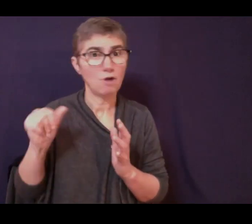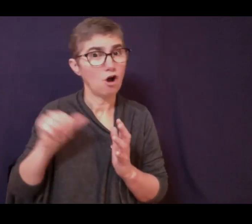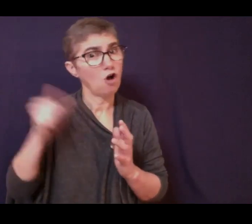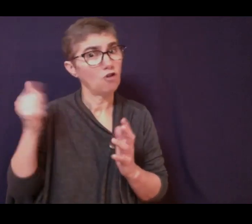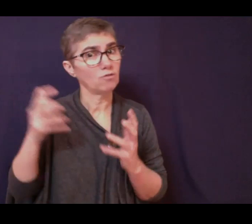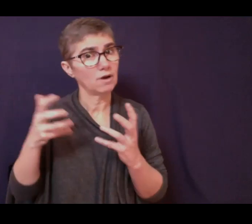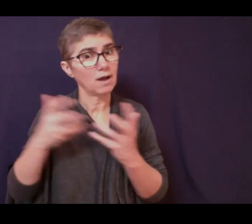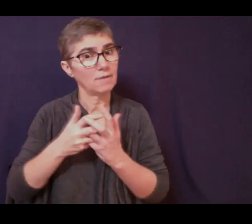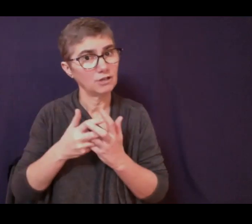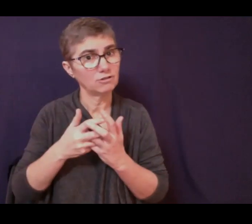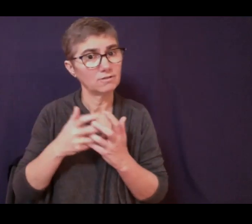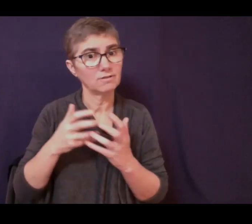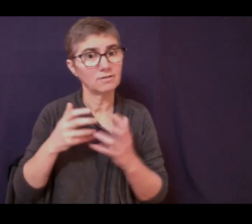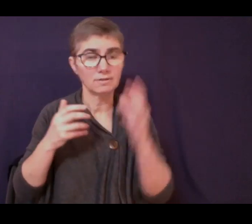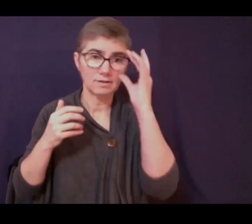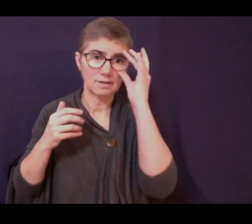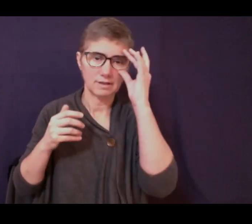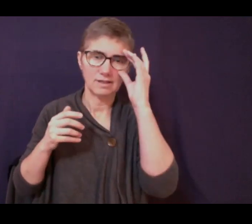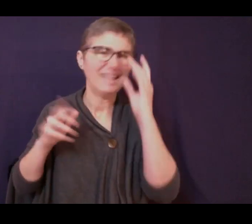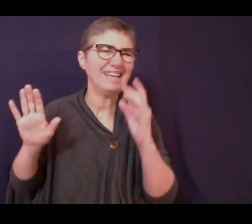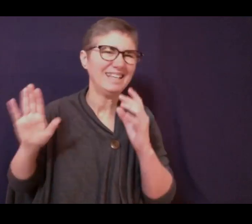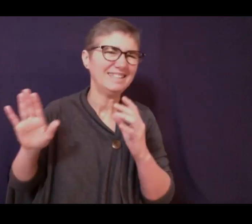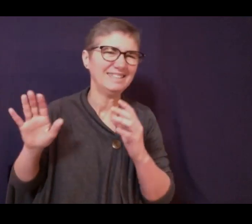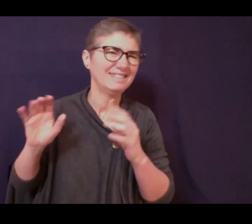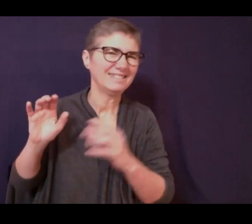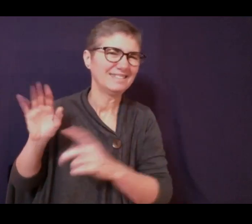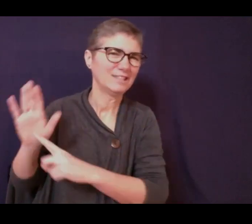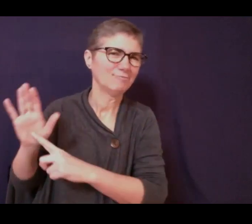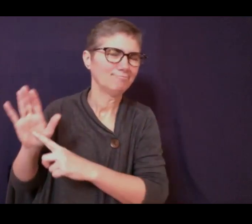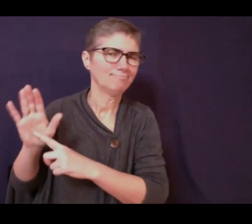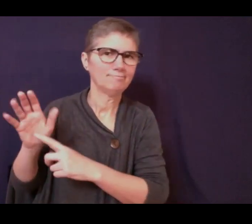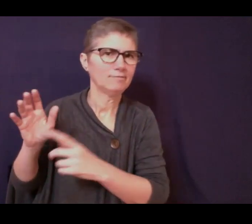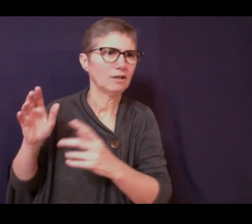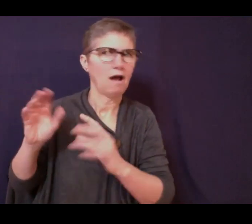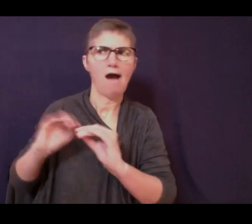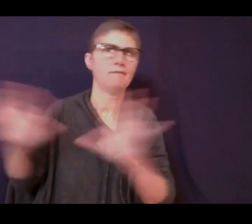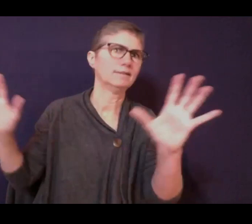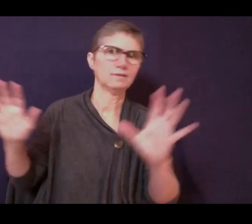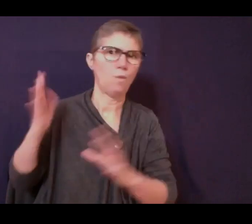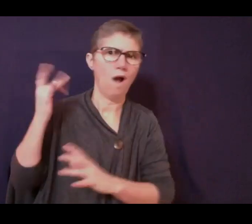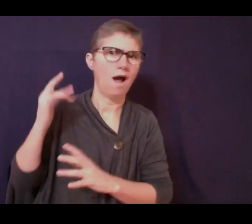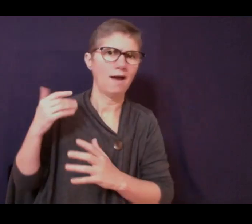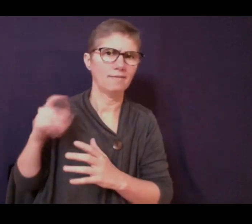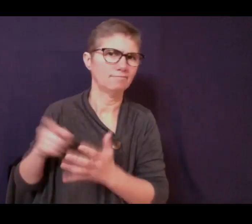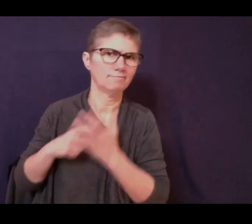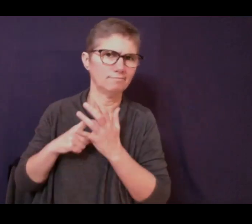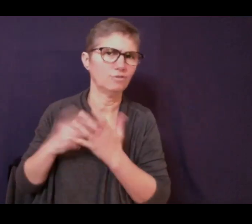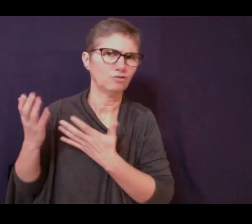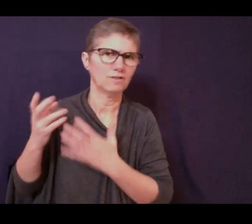obvious do not met request medical documentation but she still needs an approved accommodation